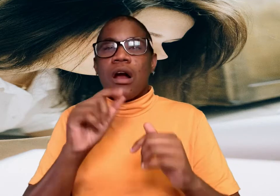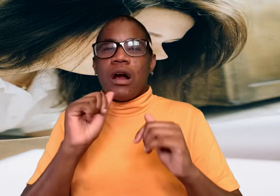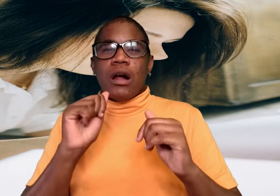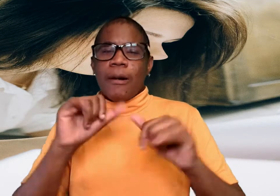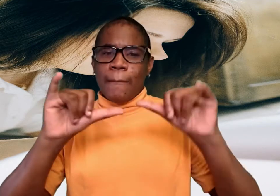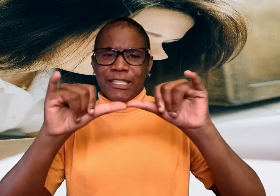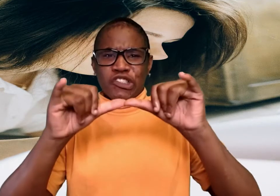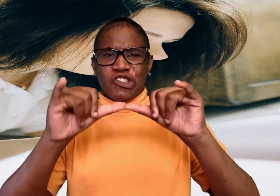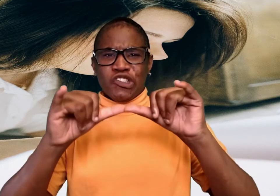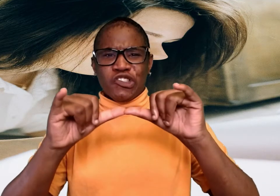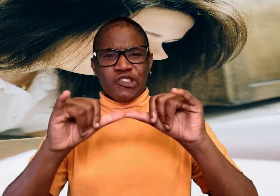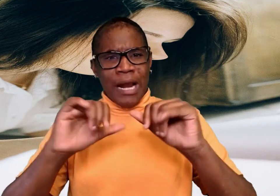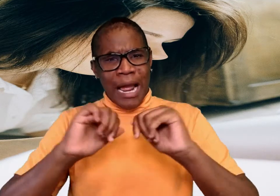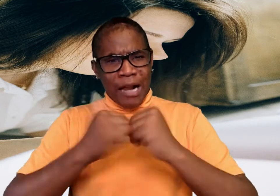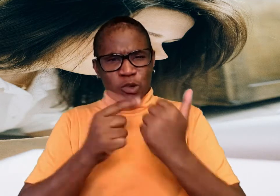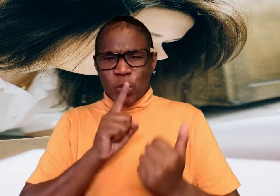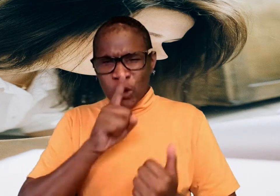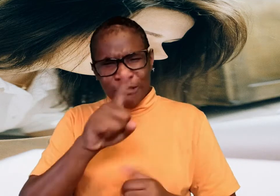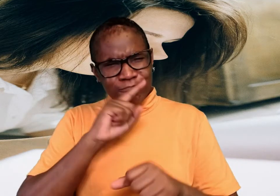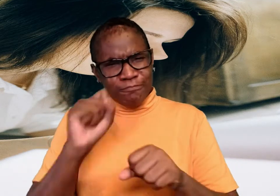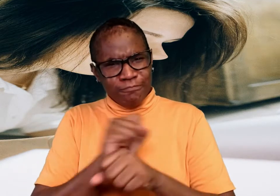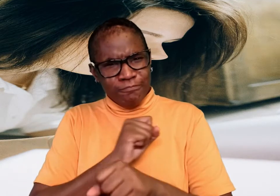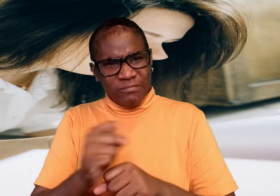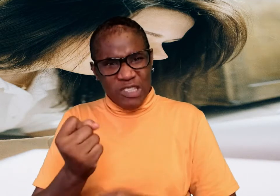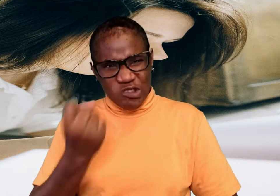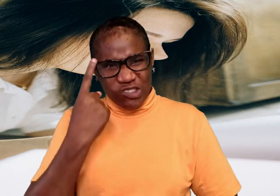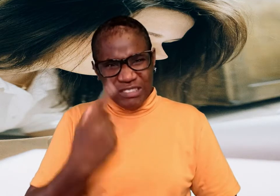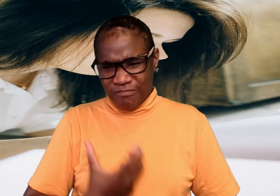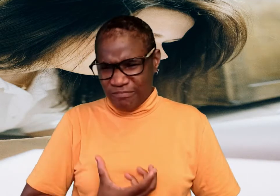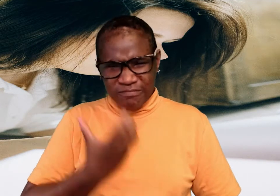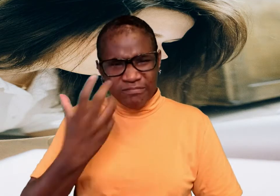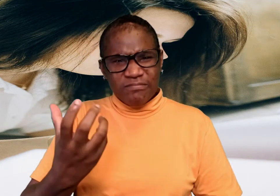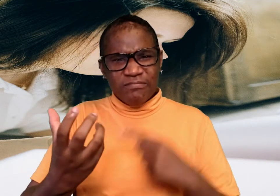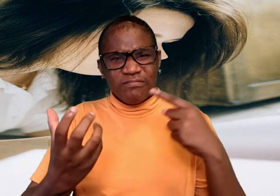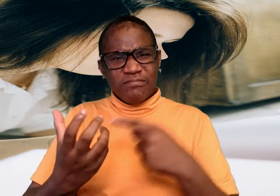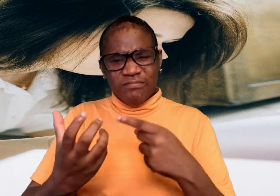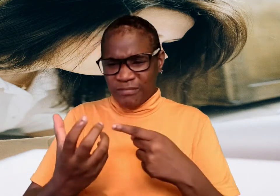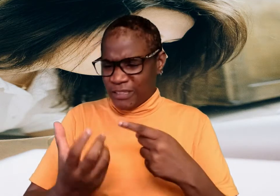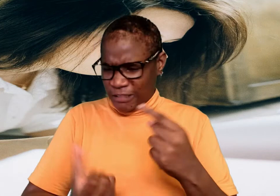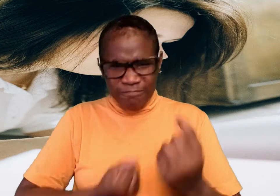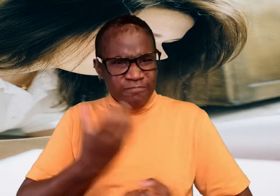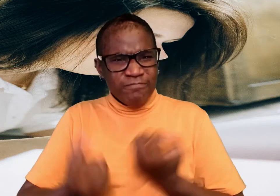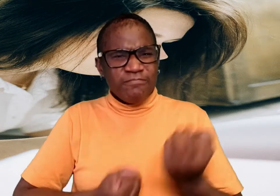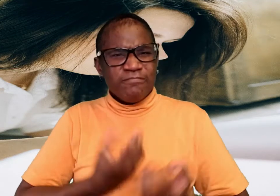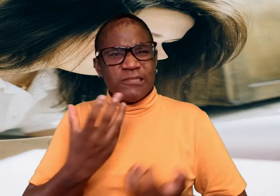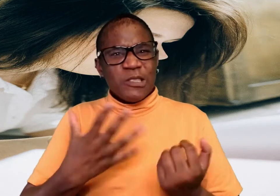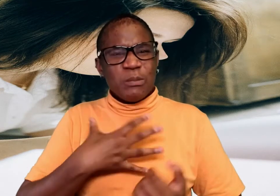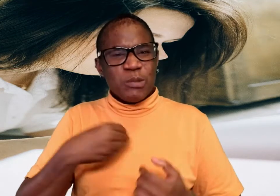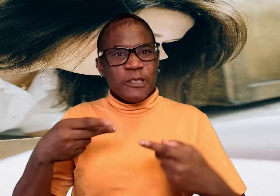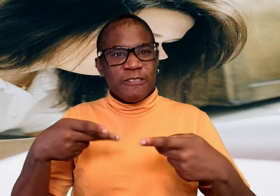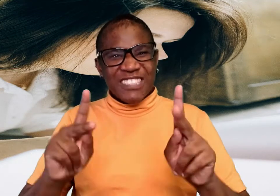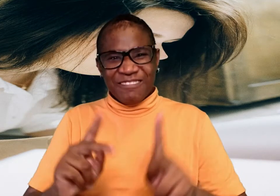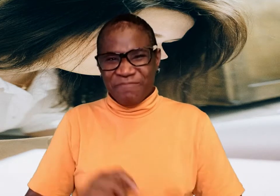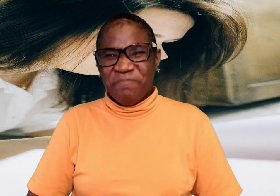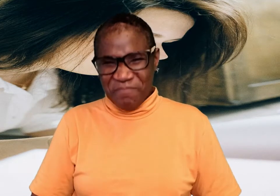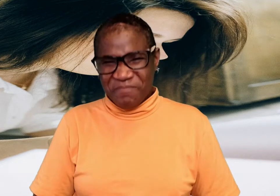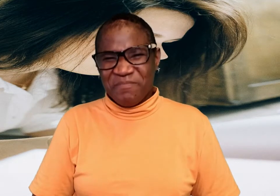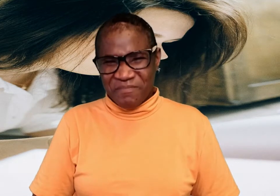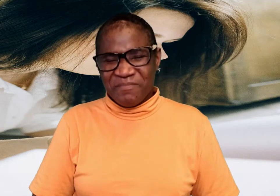A white person’s level of investment in learning and unpacking is a good way to measure where they are on their journey.